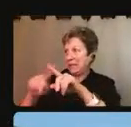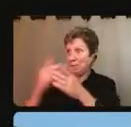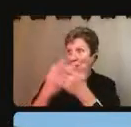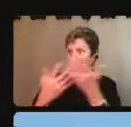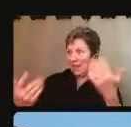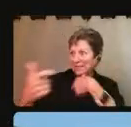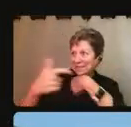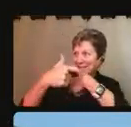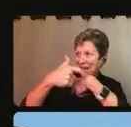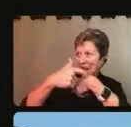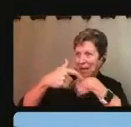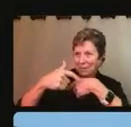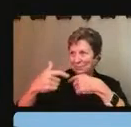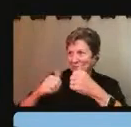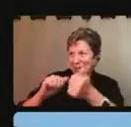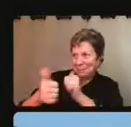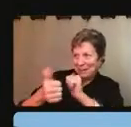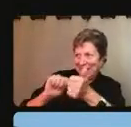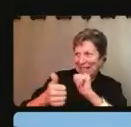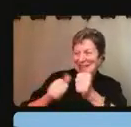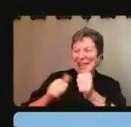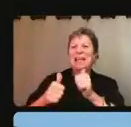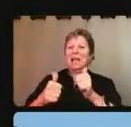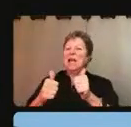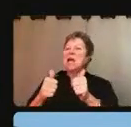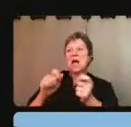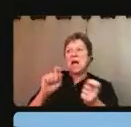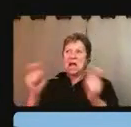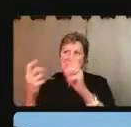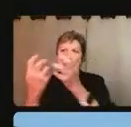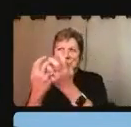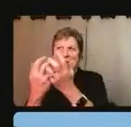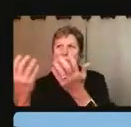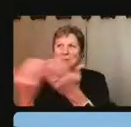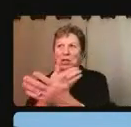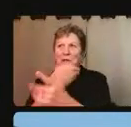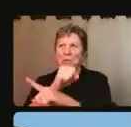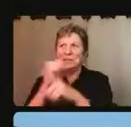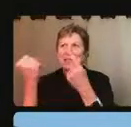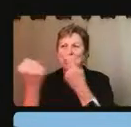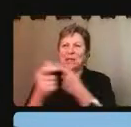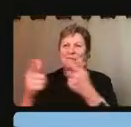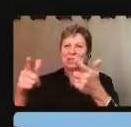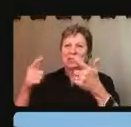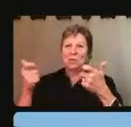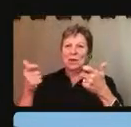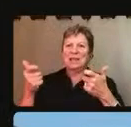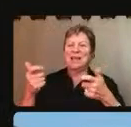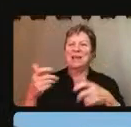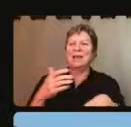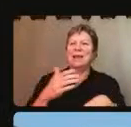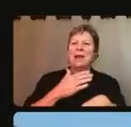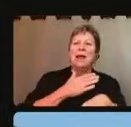I AM PRETTY FLEXIBLE WHEN THERE ARE COMPETING DEMANDS TO MY